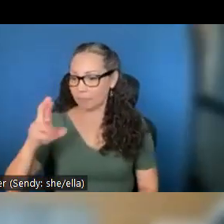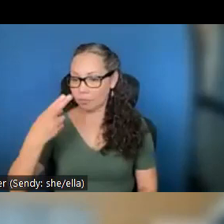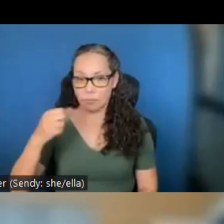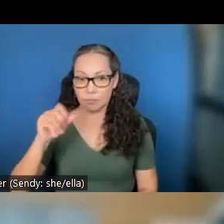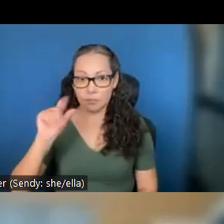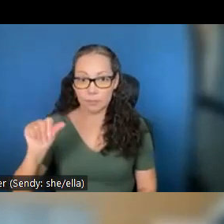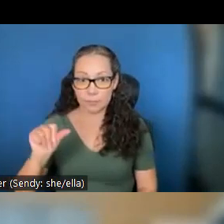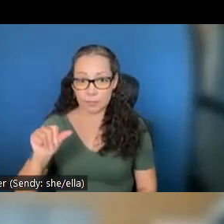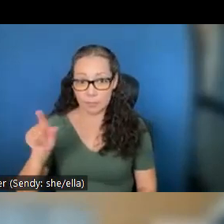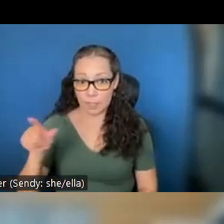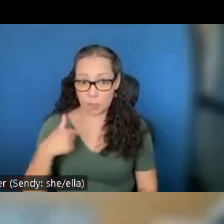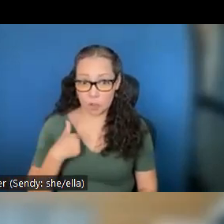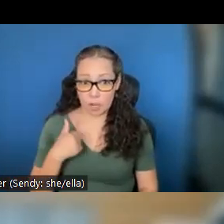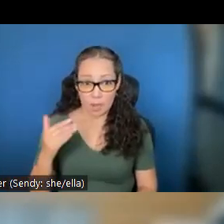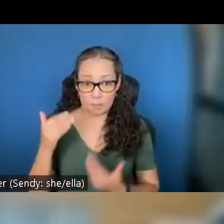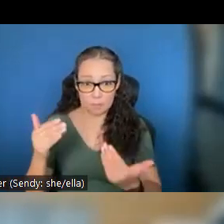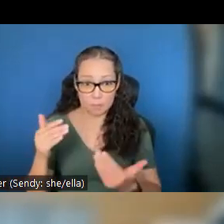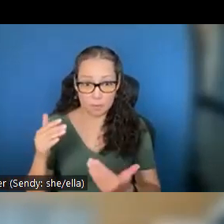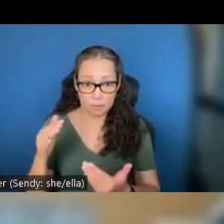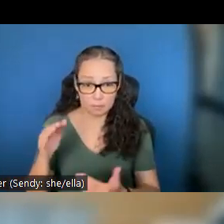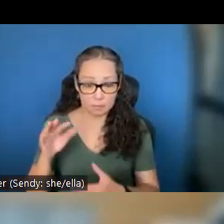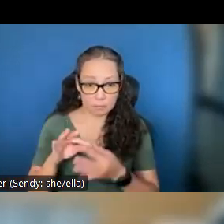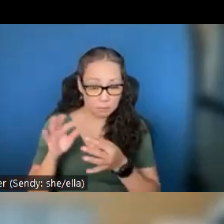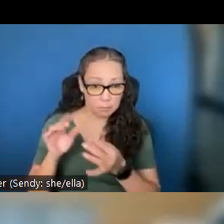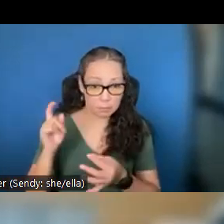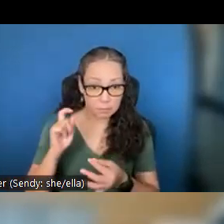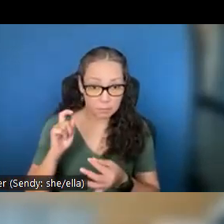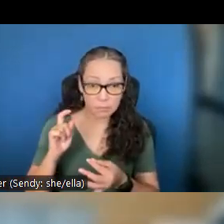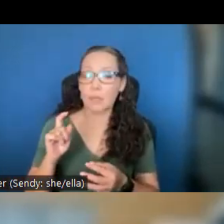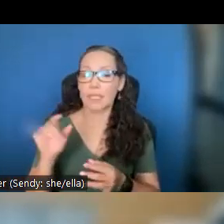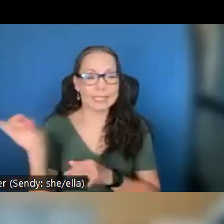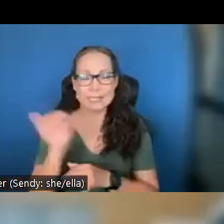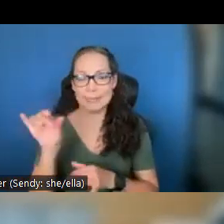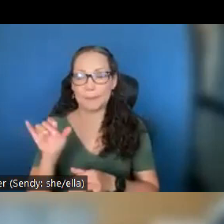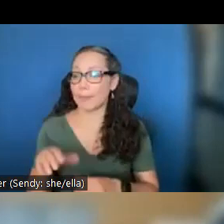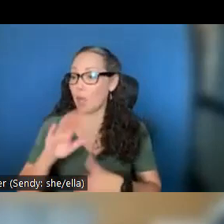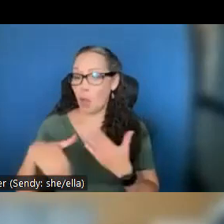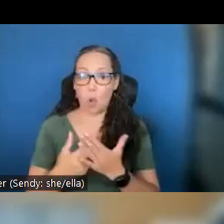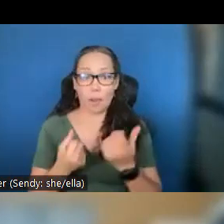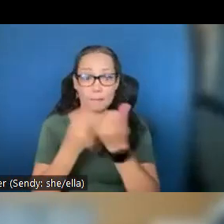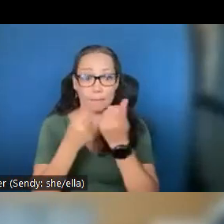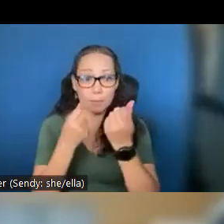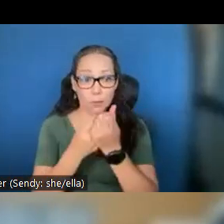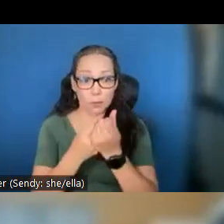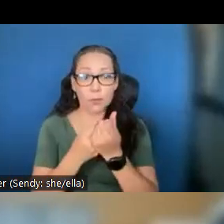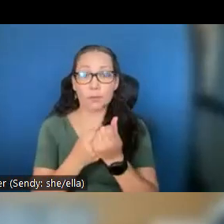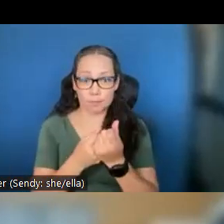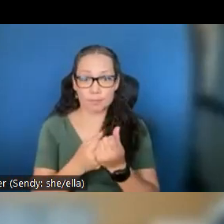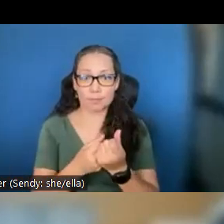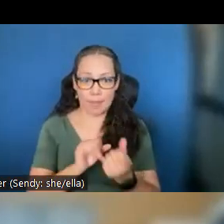so all good thank you great thank you I'll step in the motion so all in favor I I I